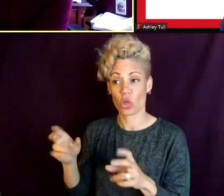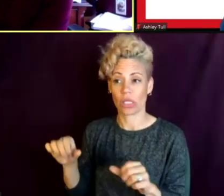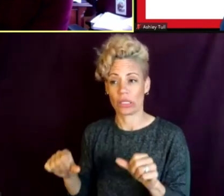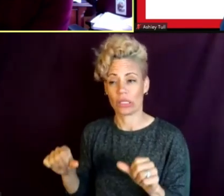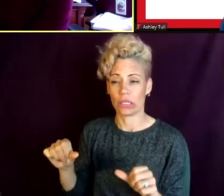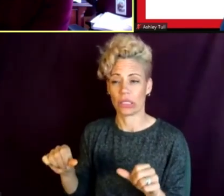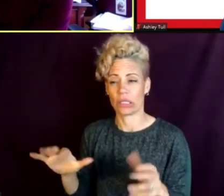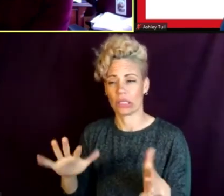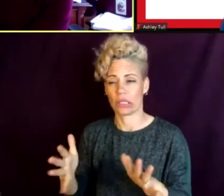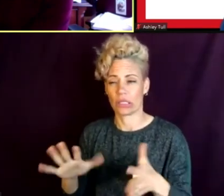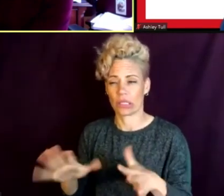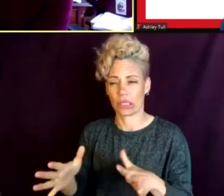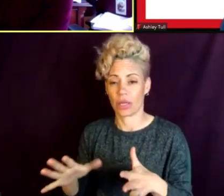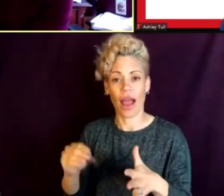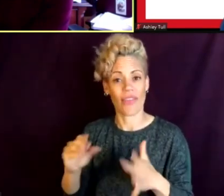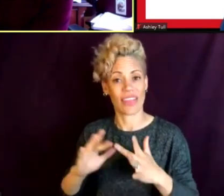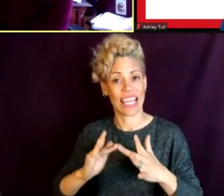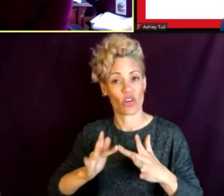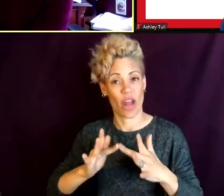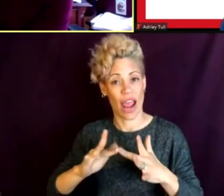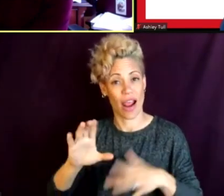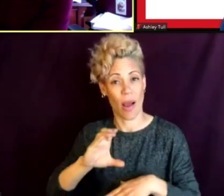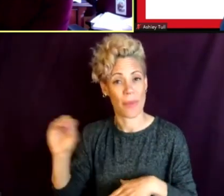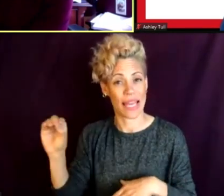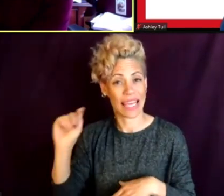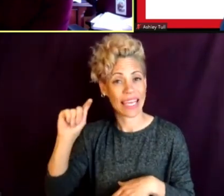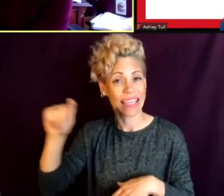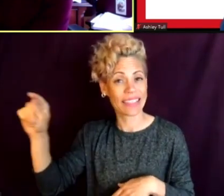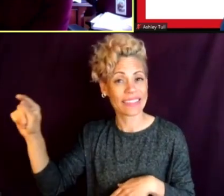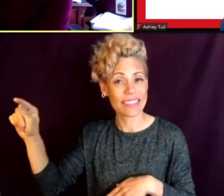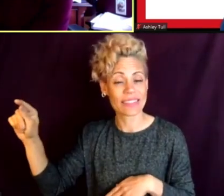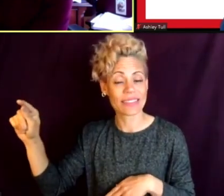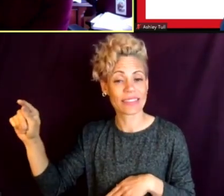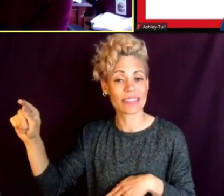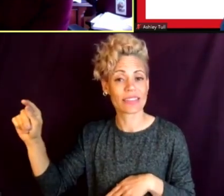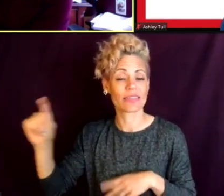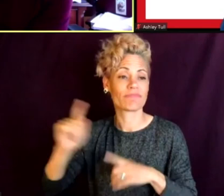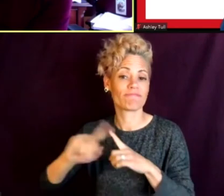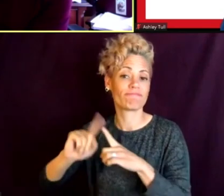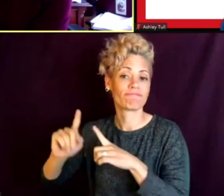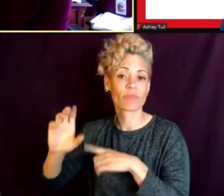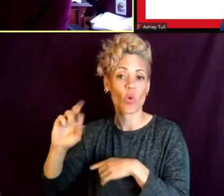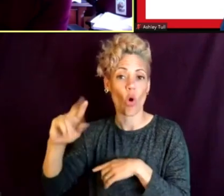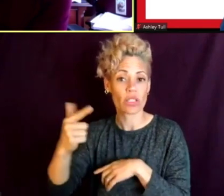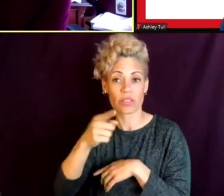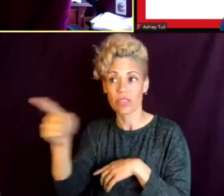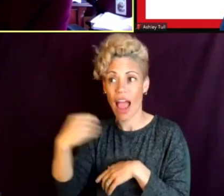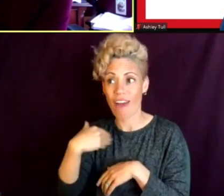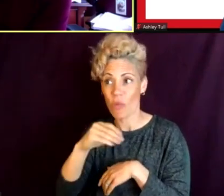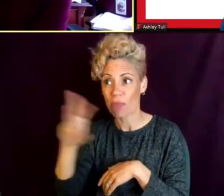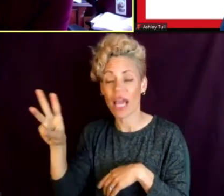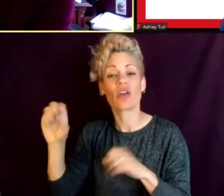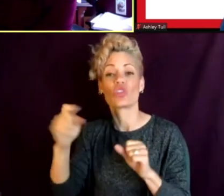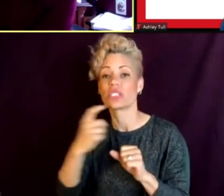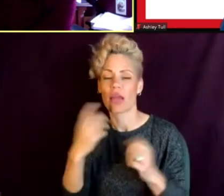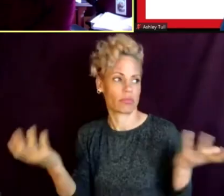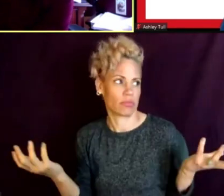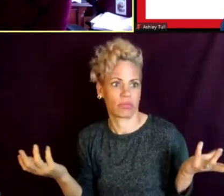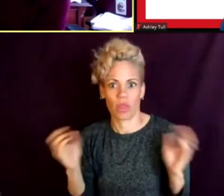and internet, the internet companies and organizations could say, well, there's no requirement that they do it.